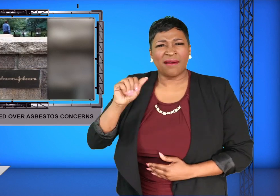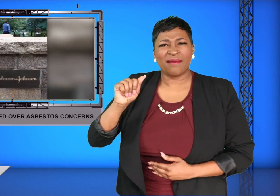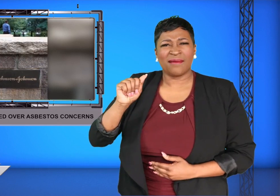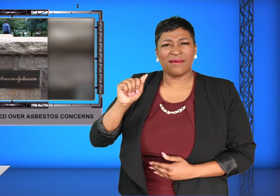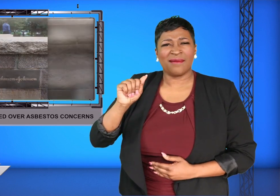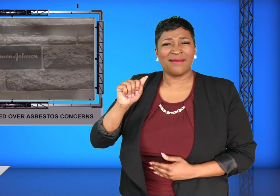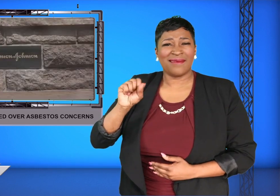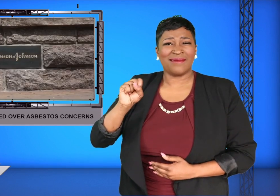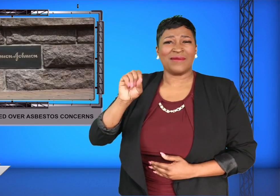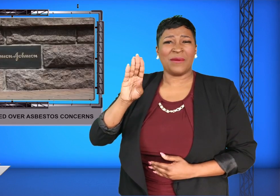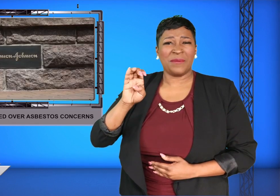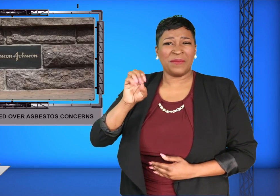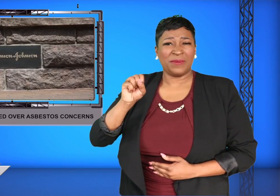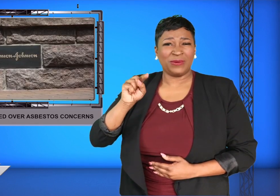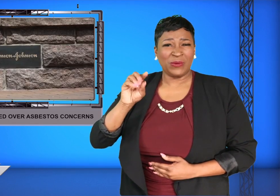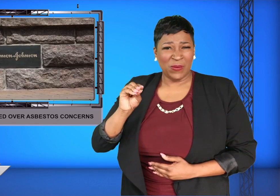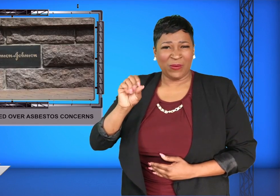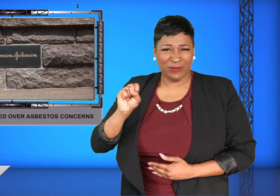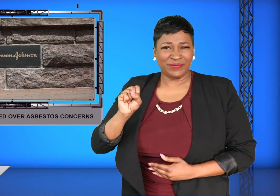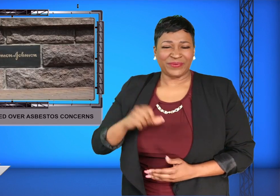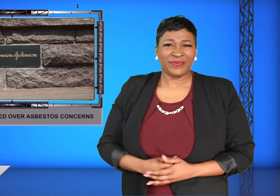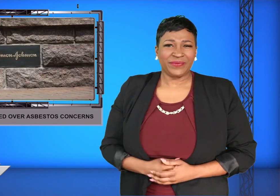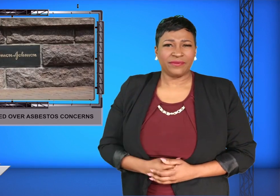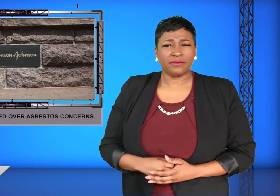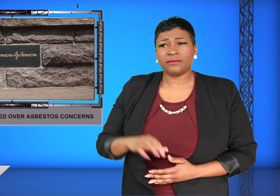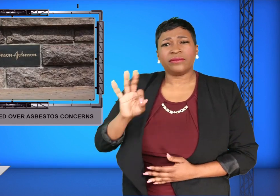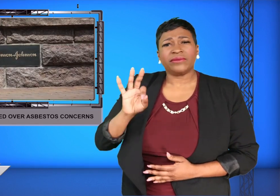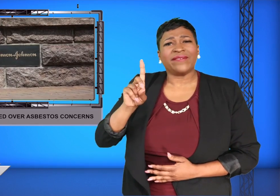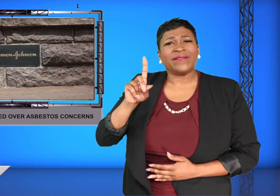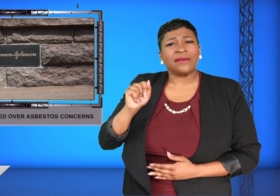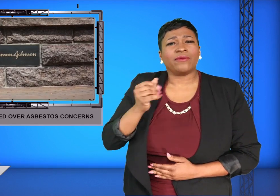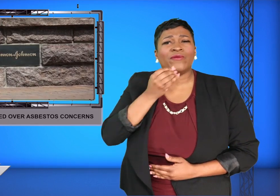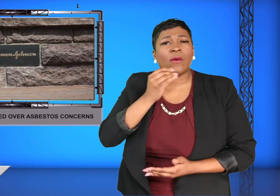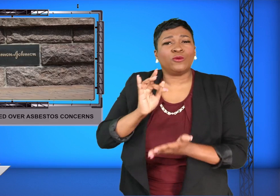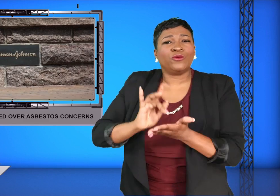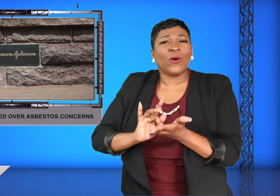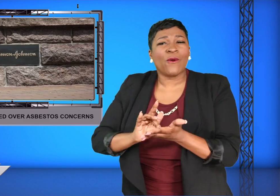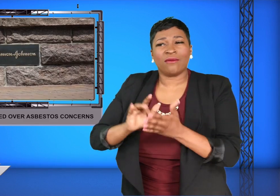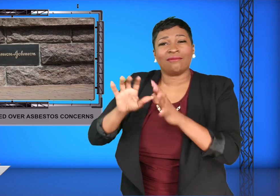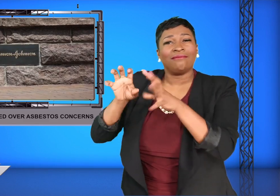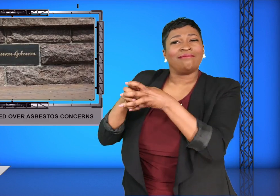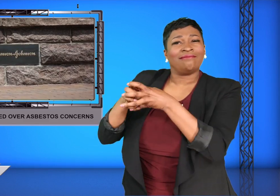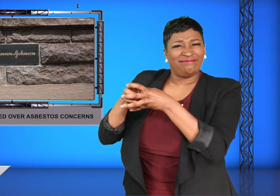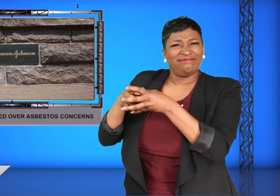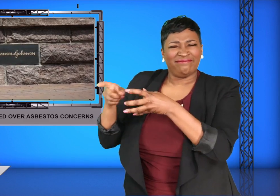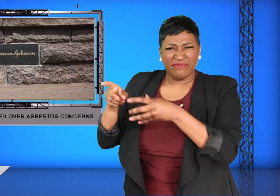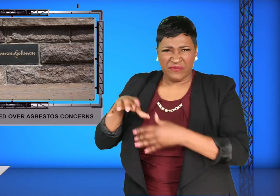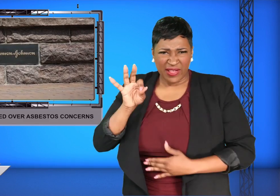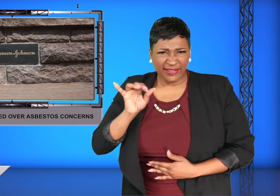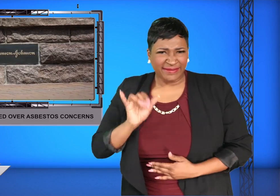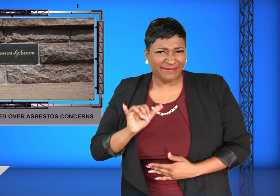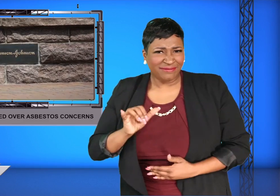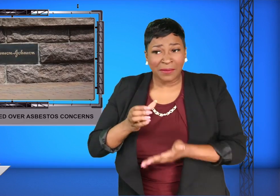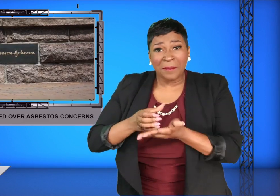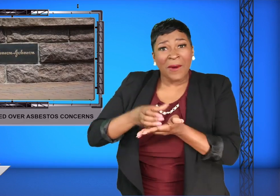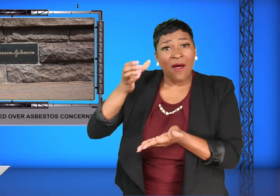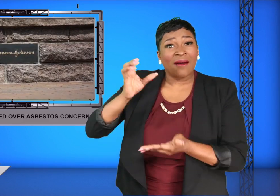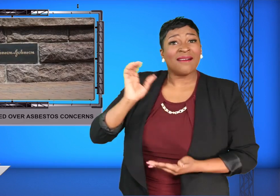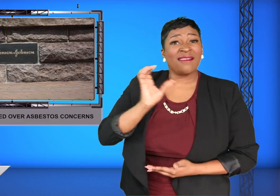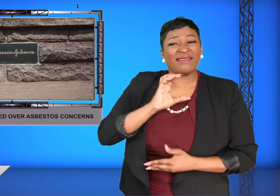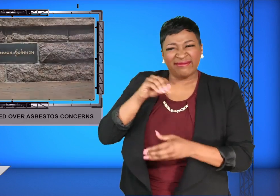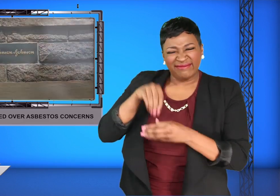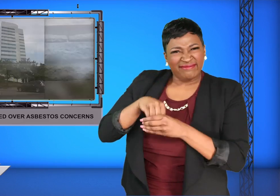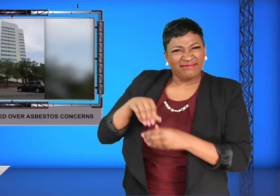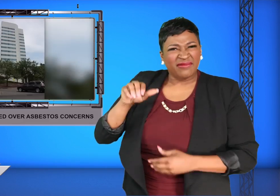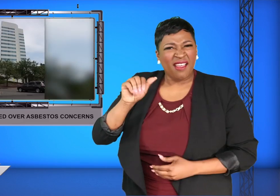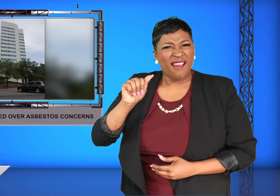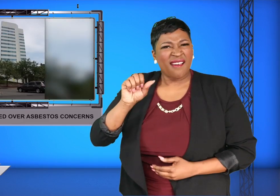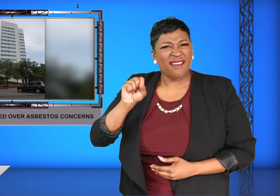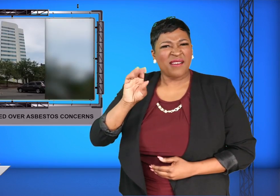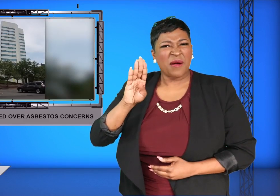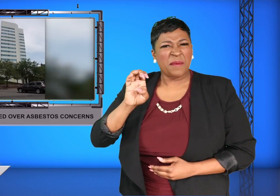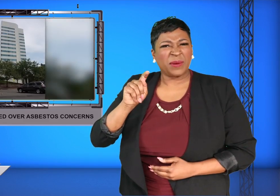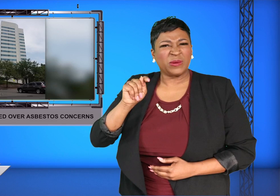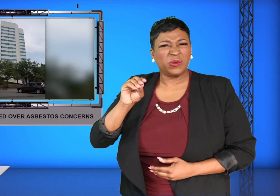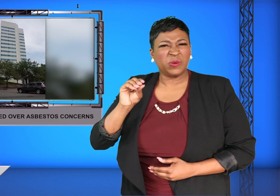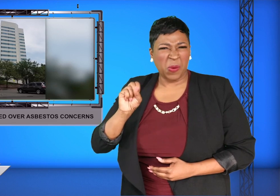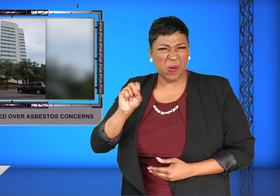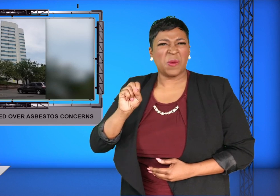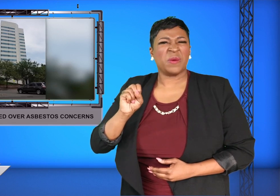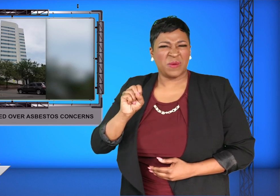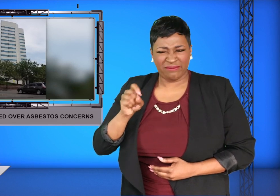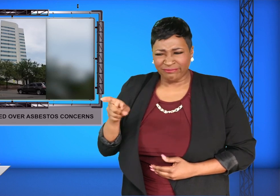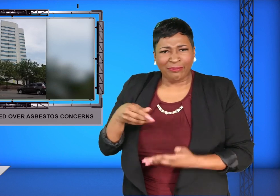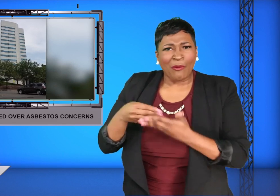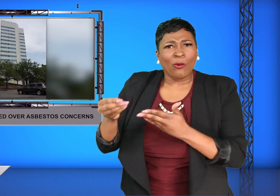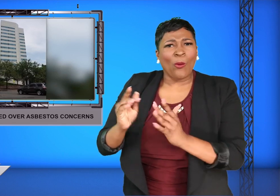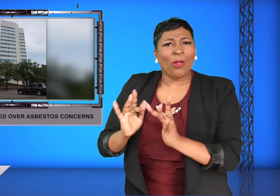The FDA discovered the asbestos in a bottle of powder purchased online.